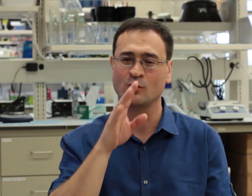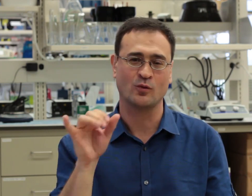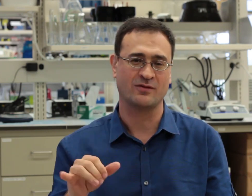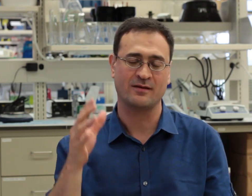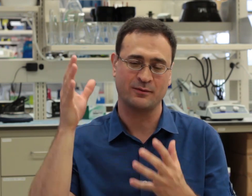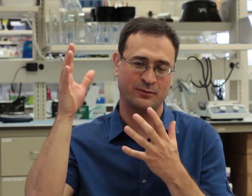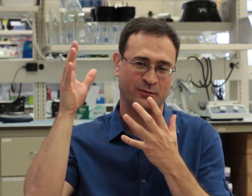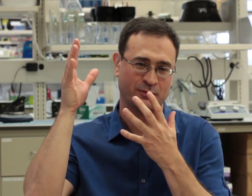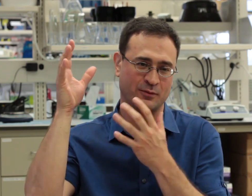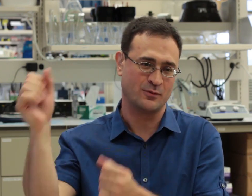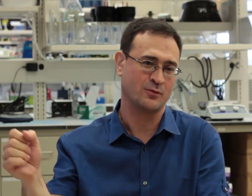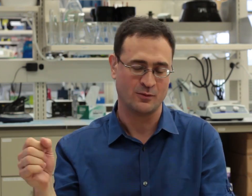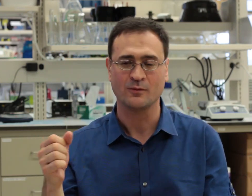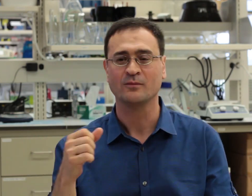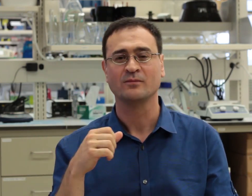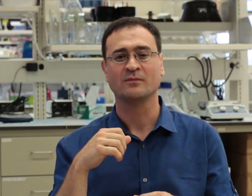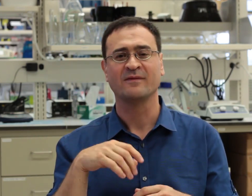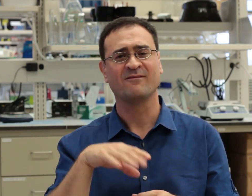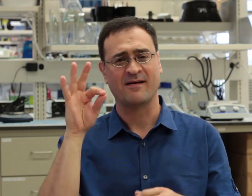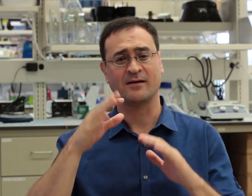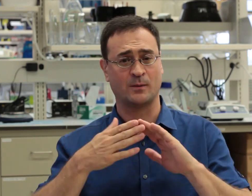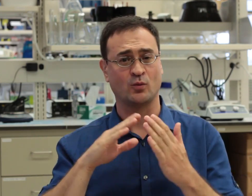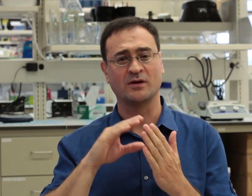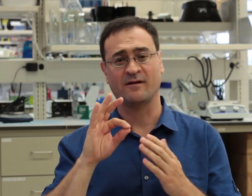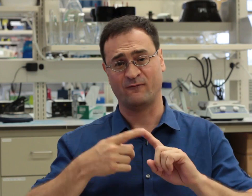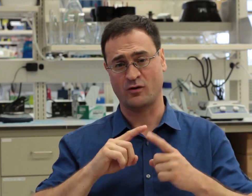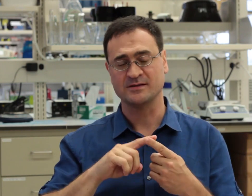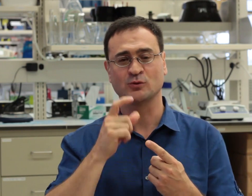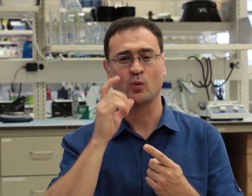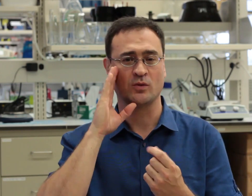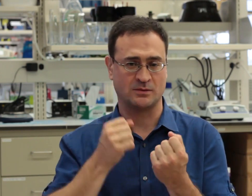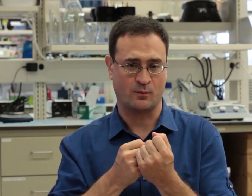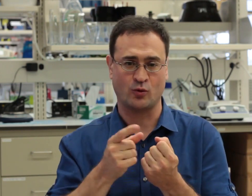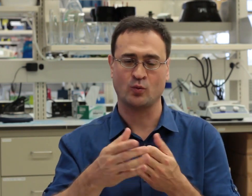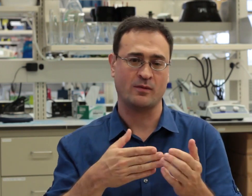Ignore it. And just get rid of it. Don't even pay attention to it. Find a community of friends